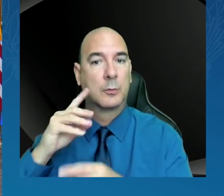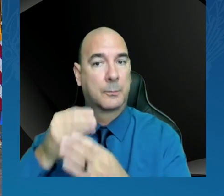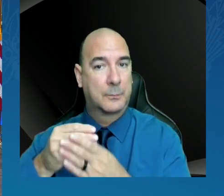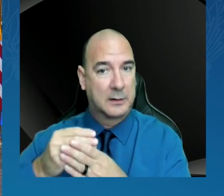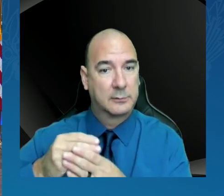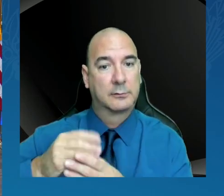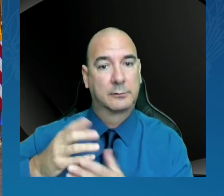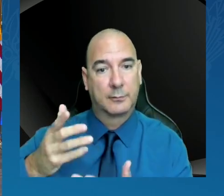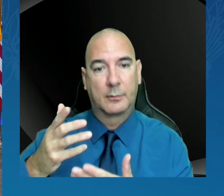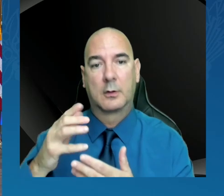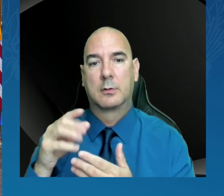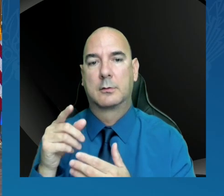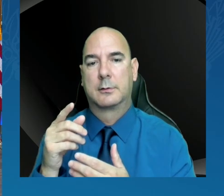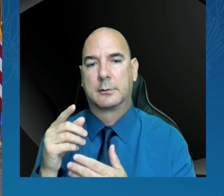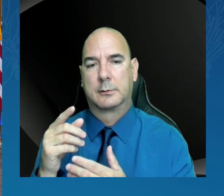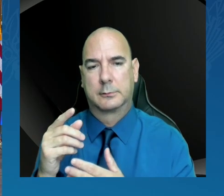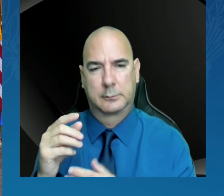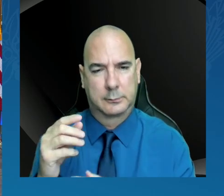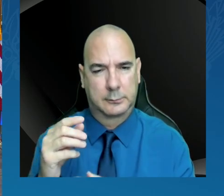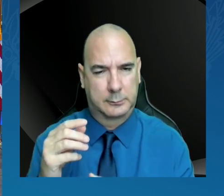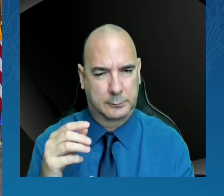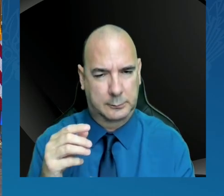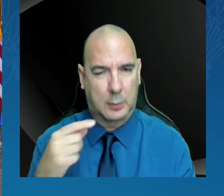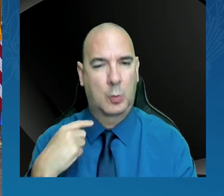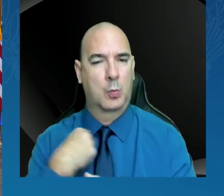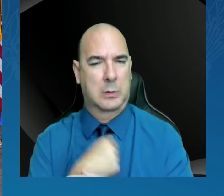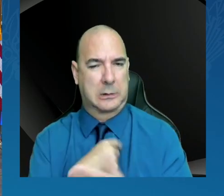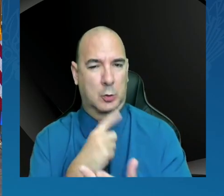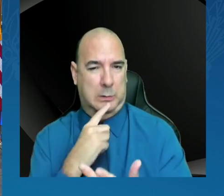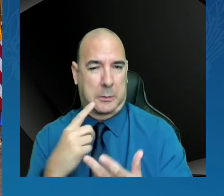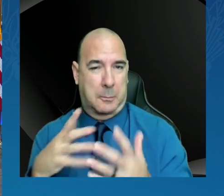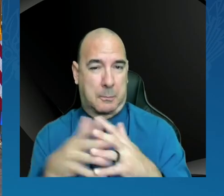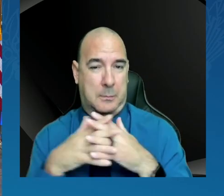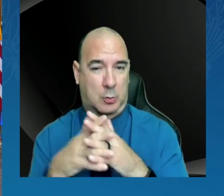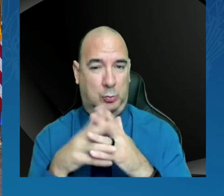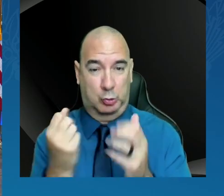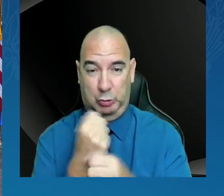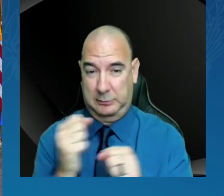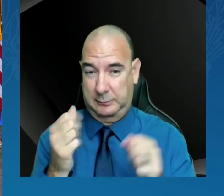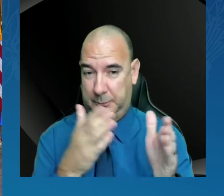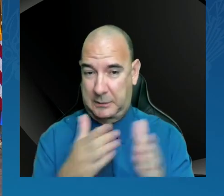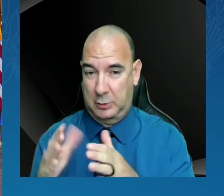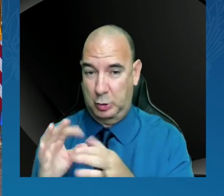as the American Rescue Plan coordinator, I just cannot tell you how appreciative I am